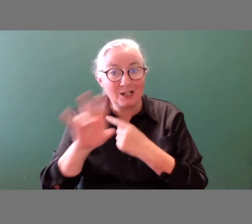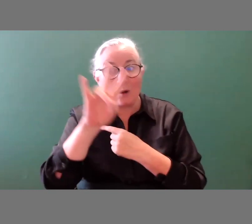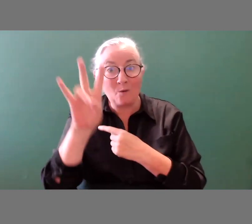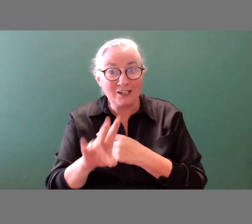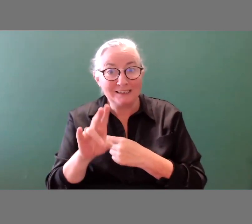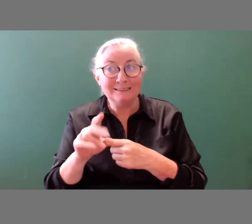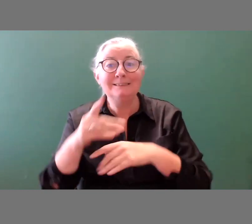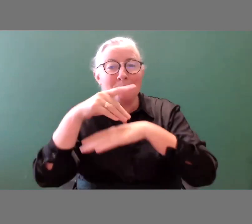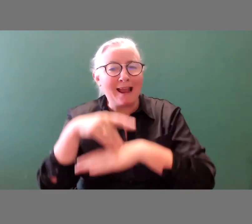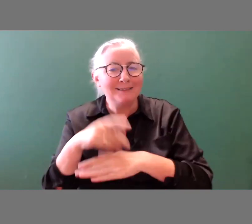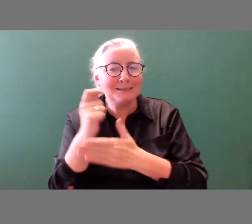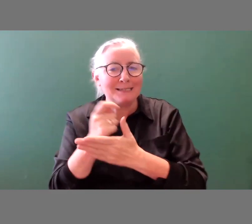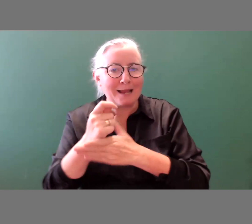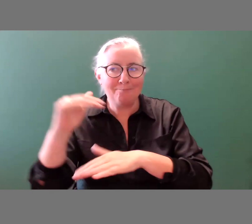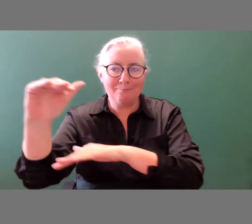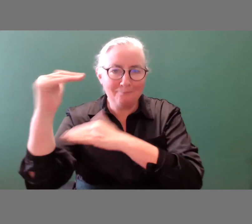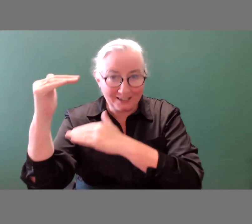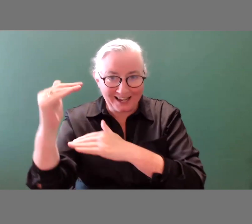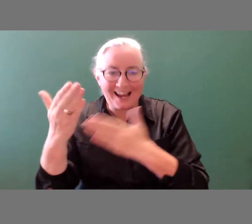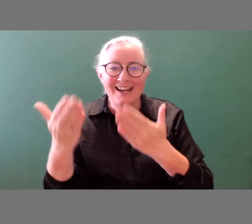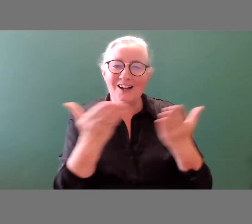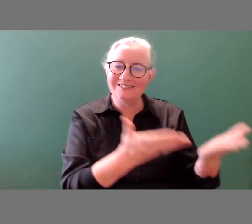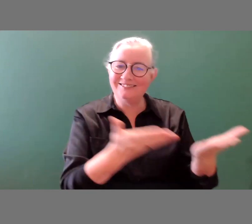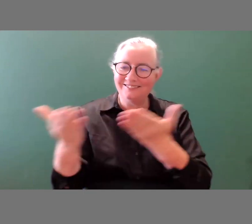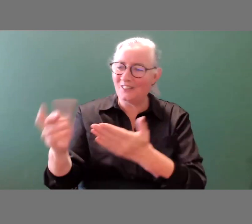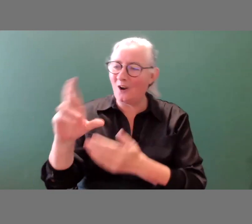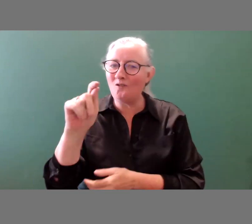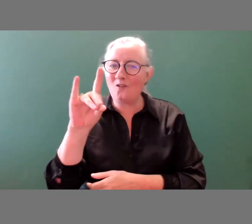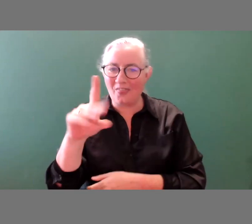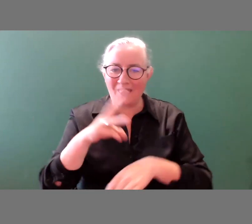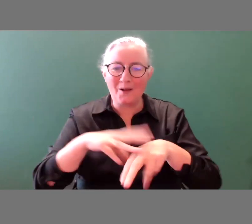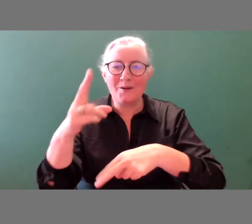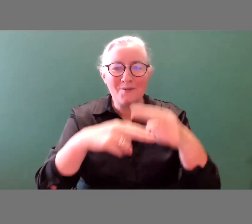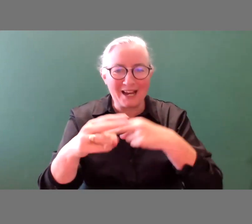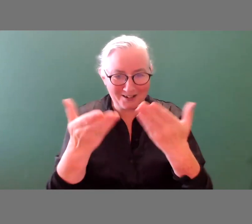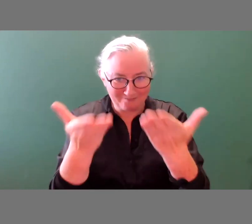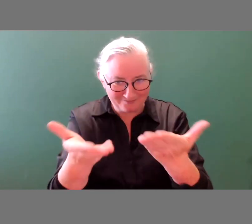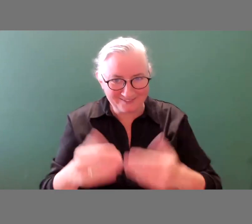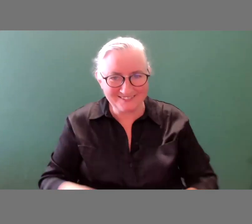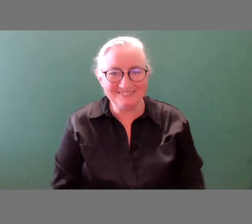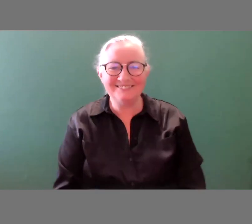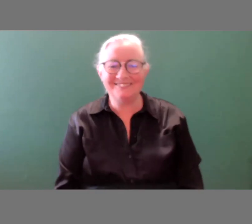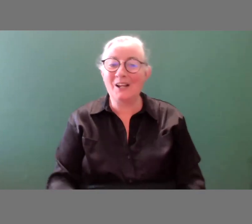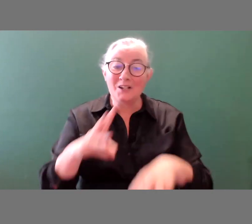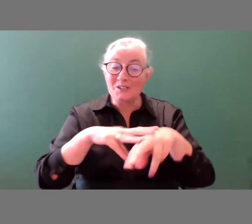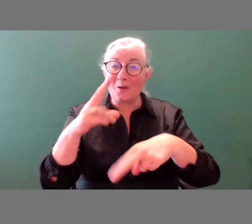note I am pleased to hand over to you Ruth. >> Welcome everybody, it's great to have so